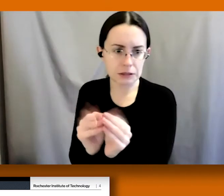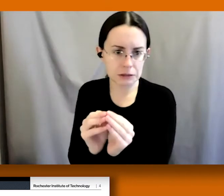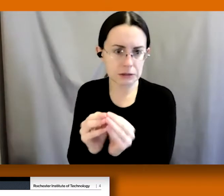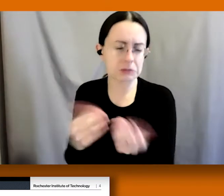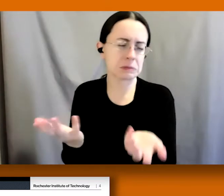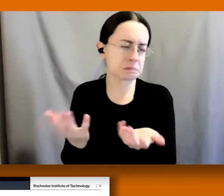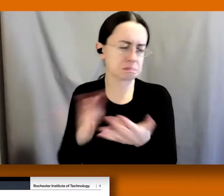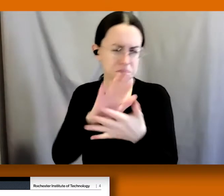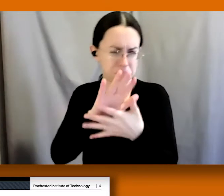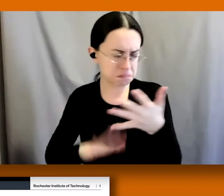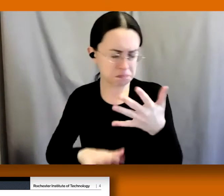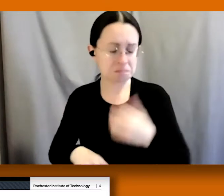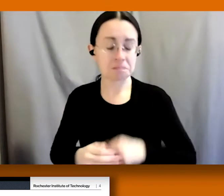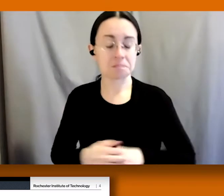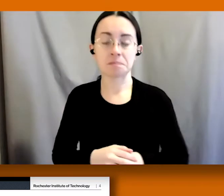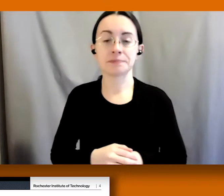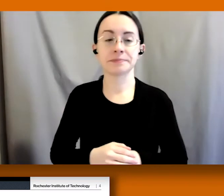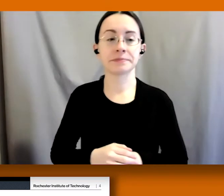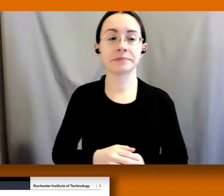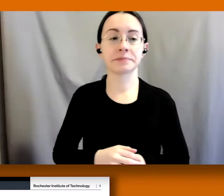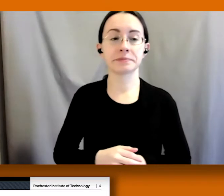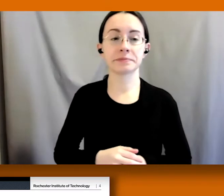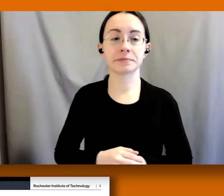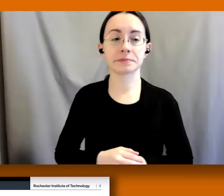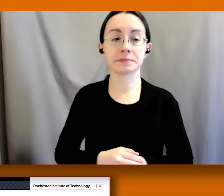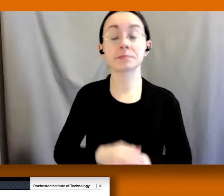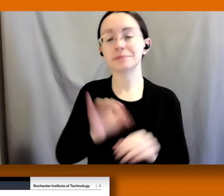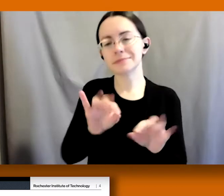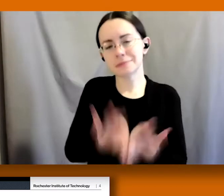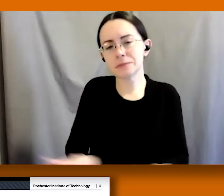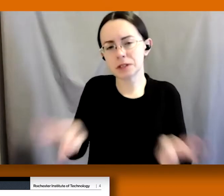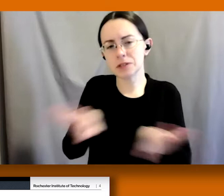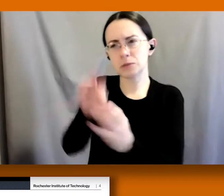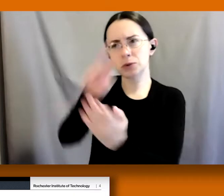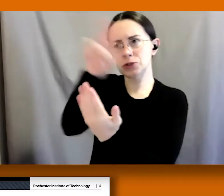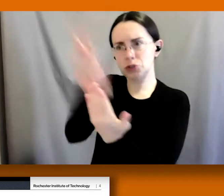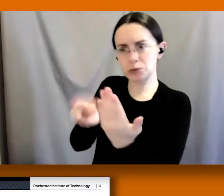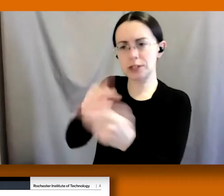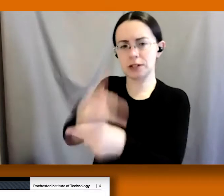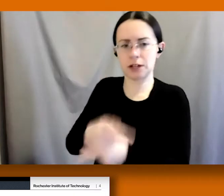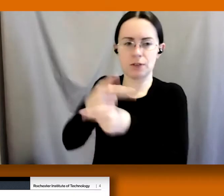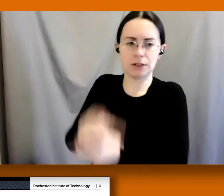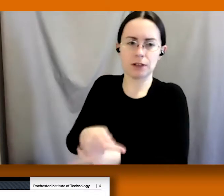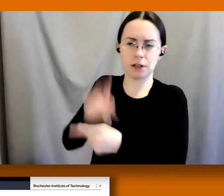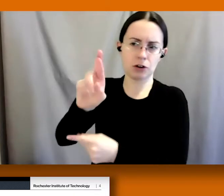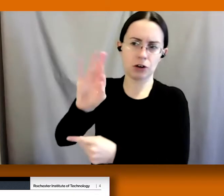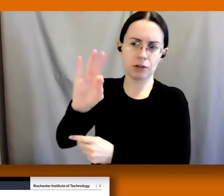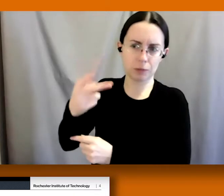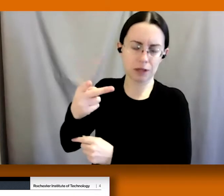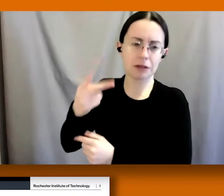So we really just want to review the solicitation and see what requirements are in there.